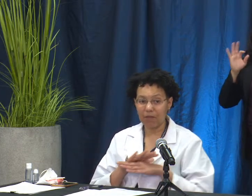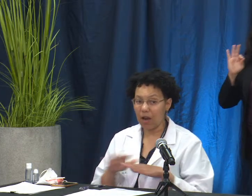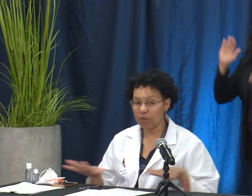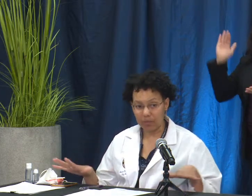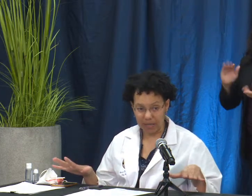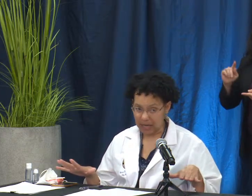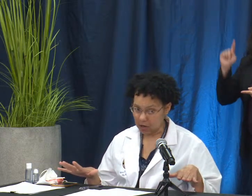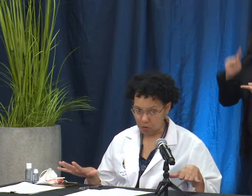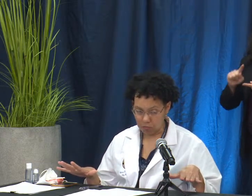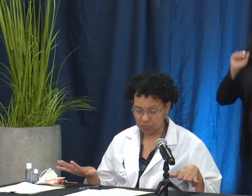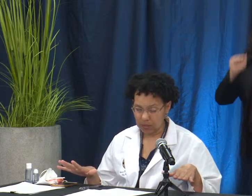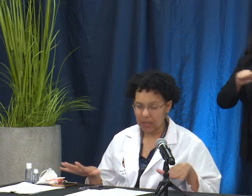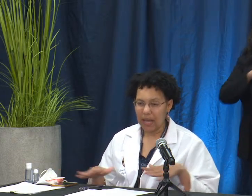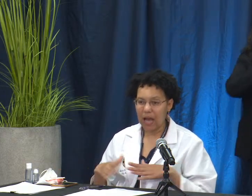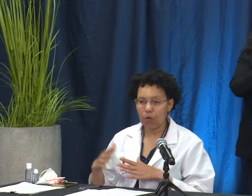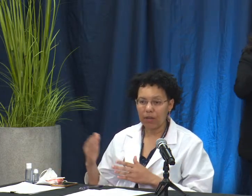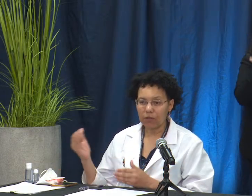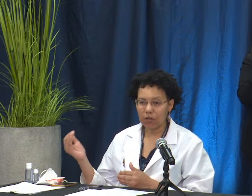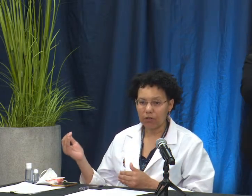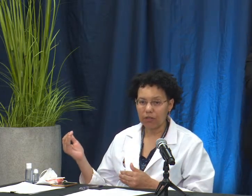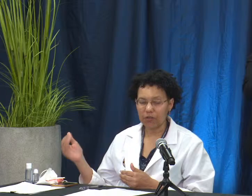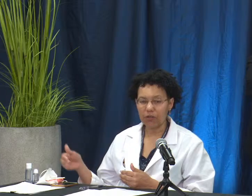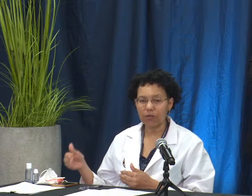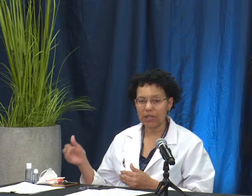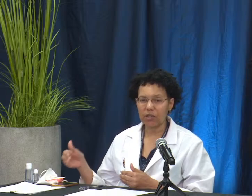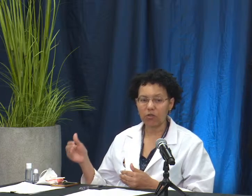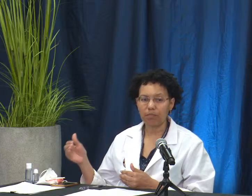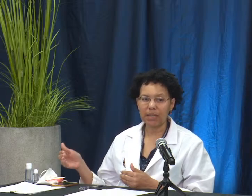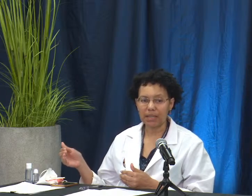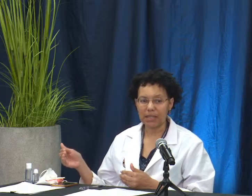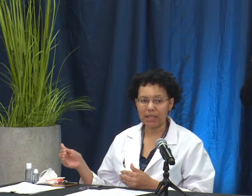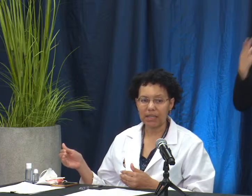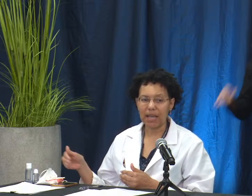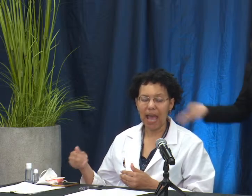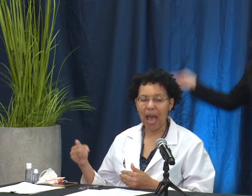have everybody at home, however, there are certain essential businesses that have